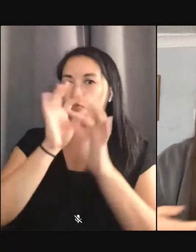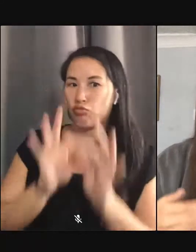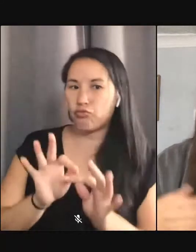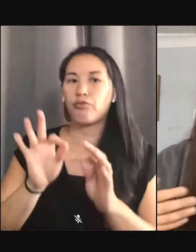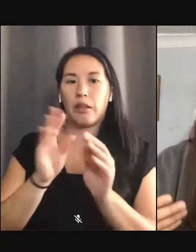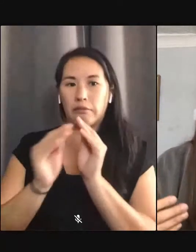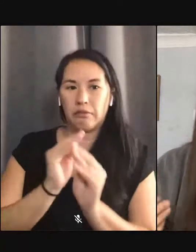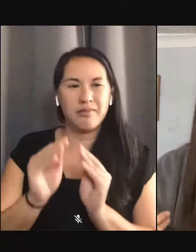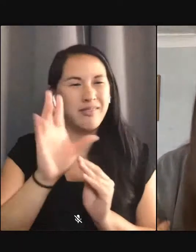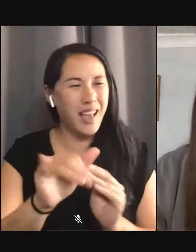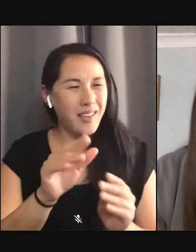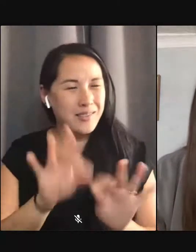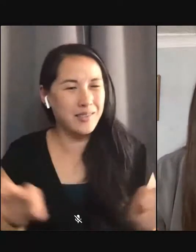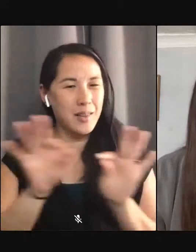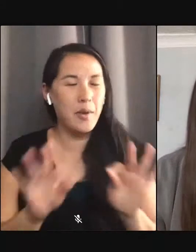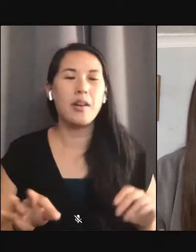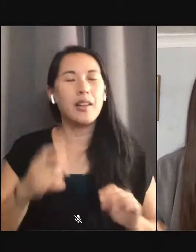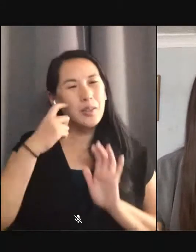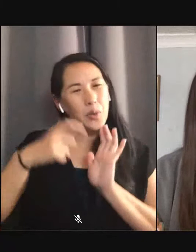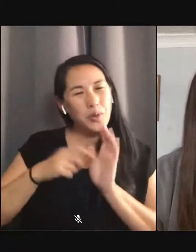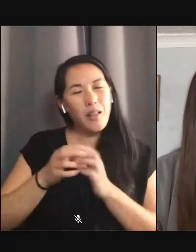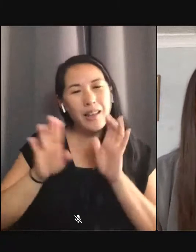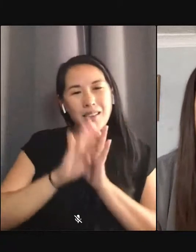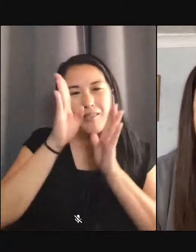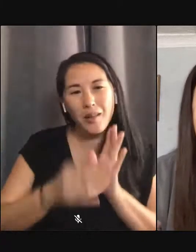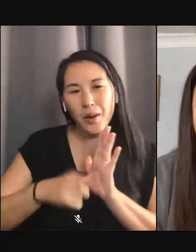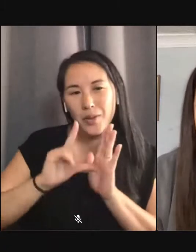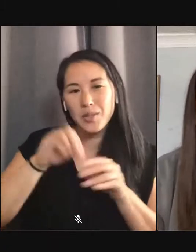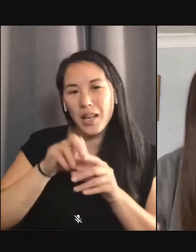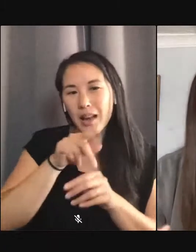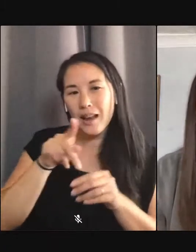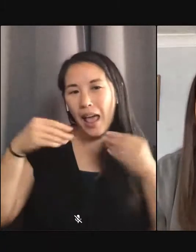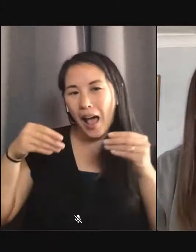you know you see a lot of developer reviews in the app store where they say you know like thanks